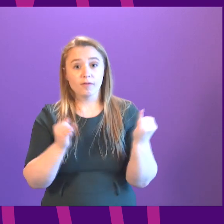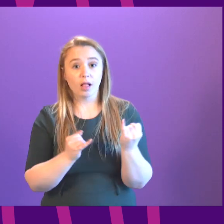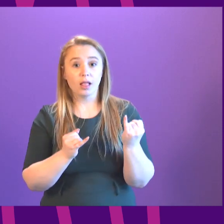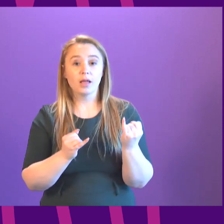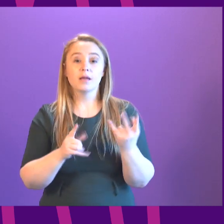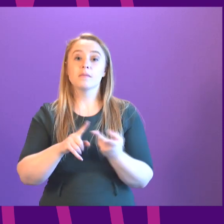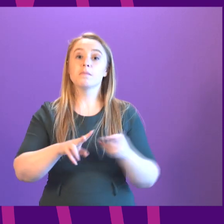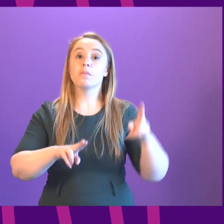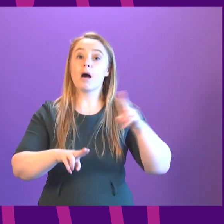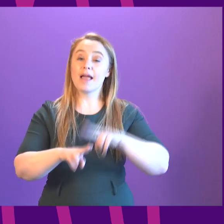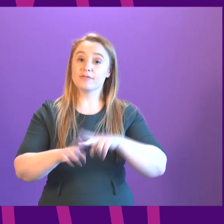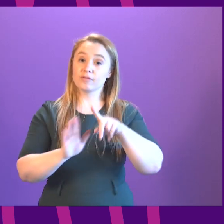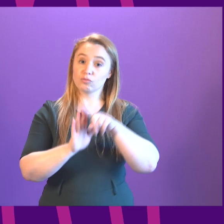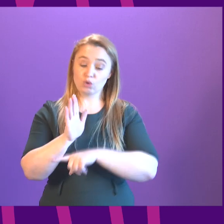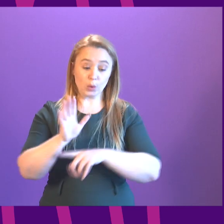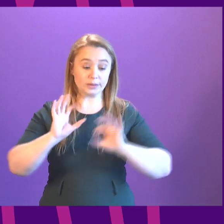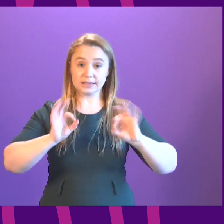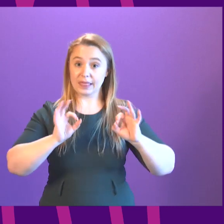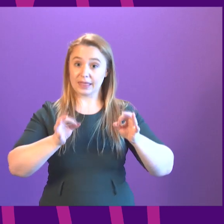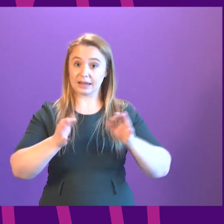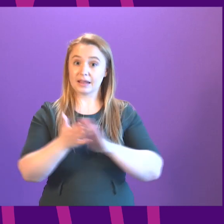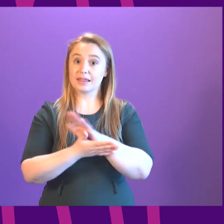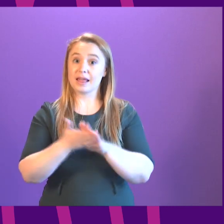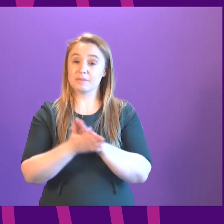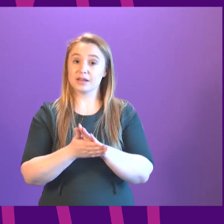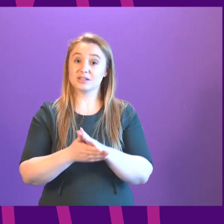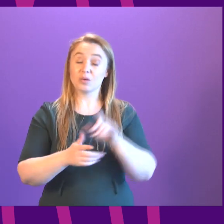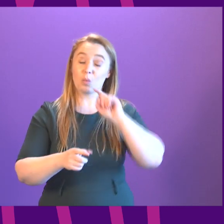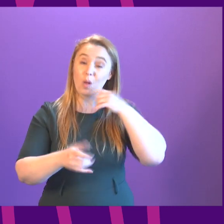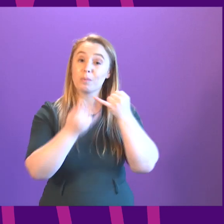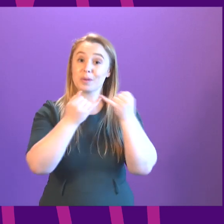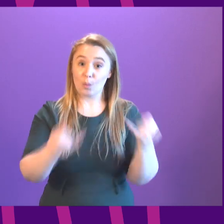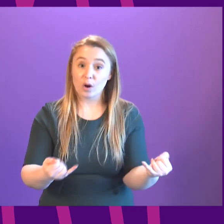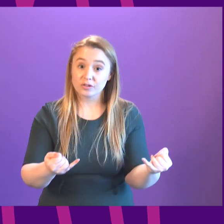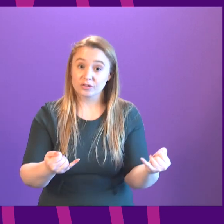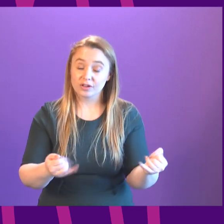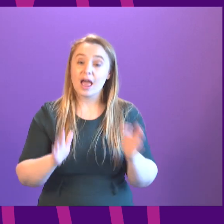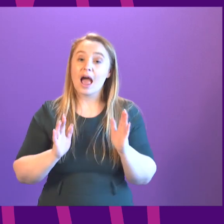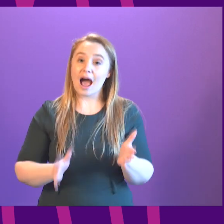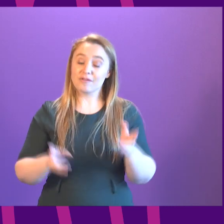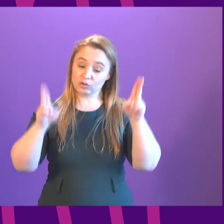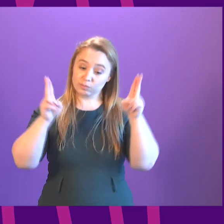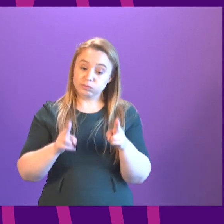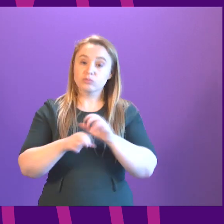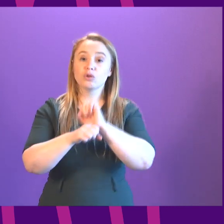worse if we did not act appropriately to suppress the virus. Obviously, that places responsibilities